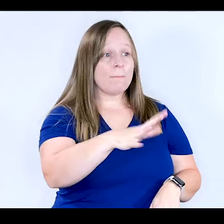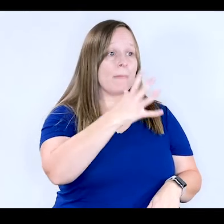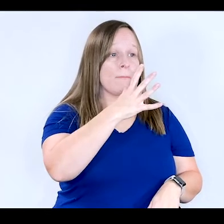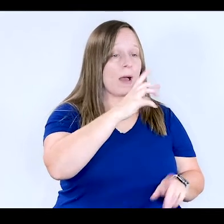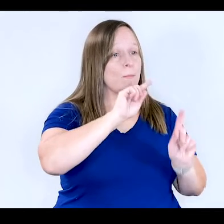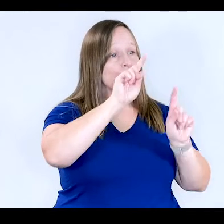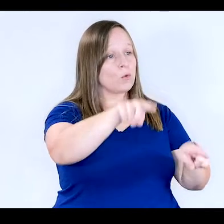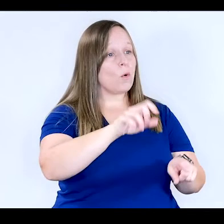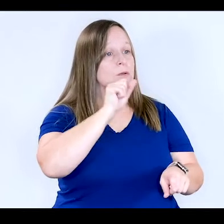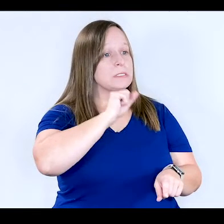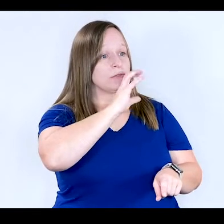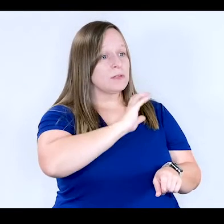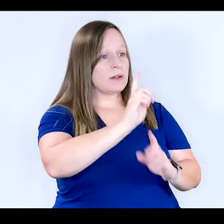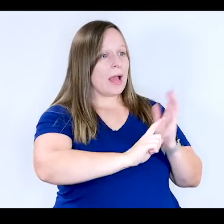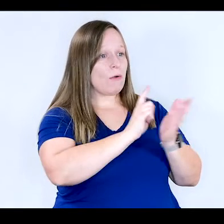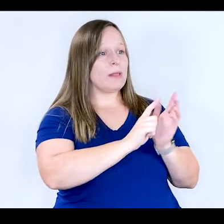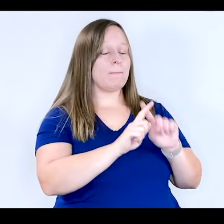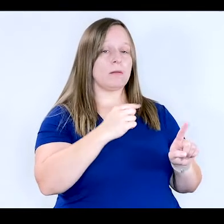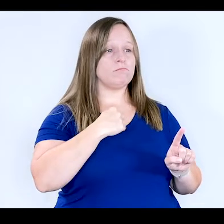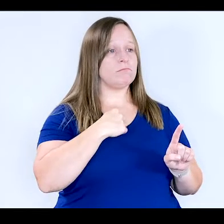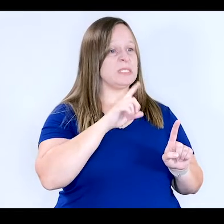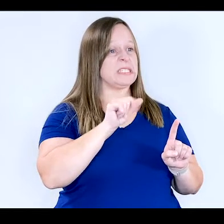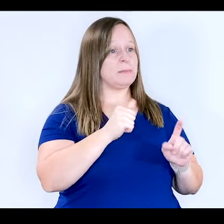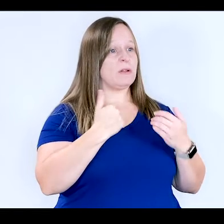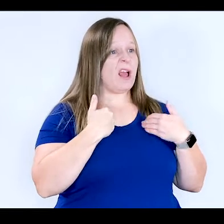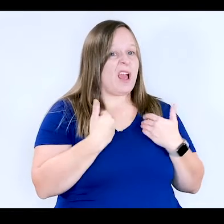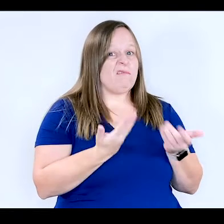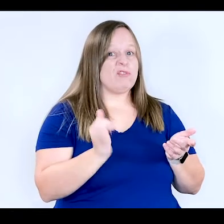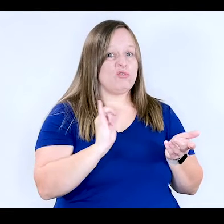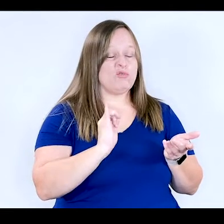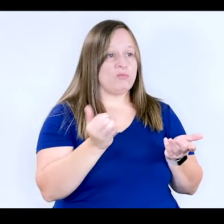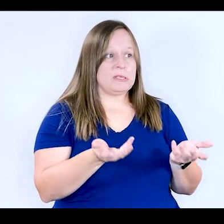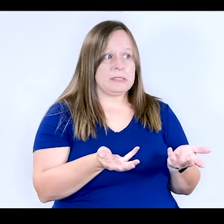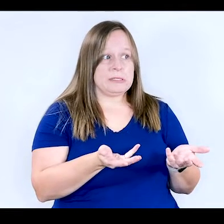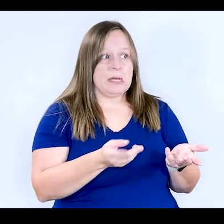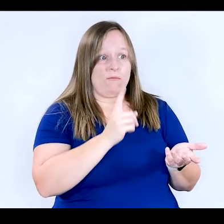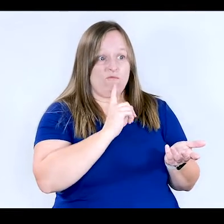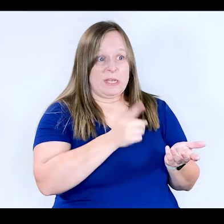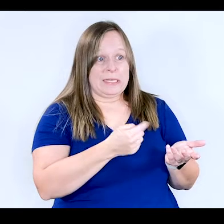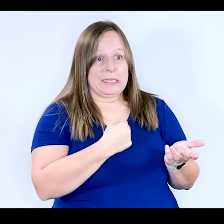mom can go during senior hours, but I have a disability too. And I really am